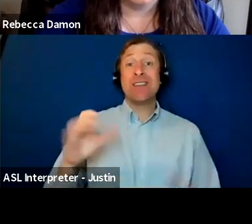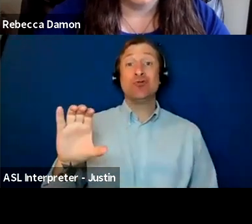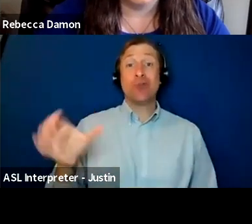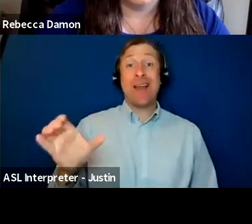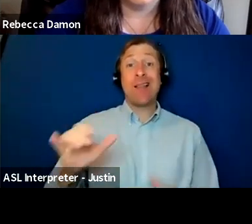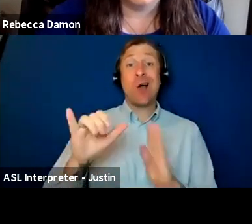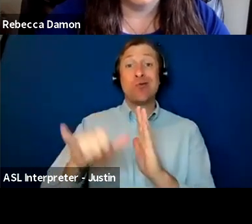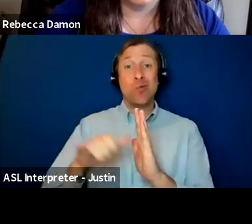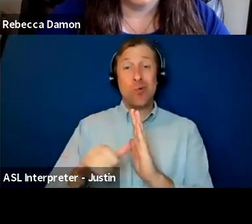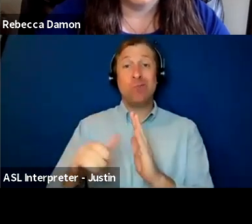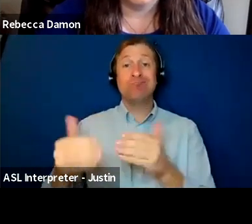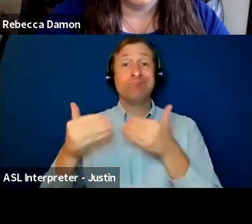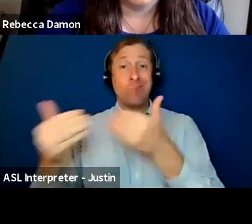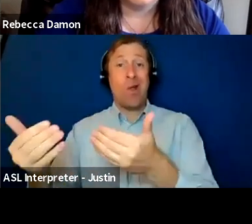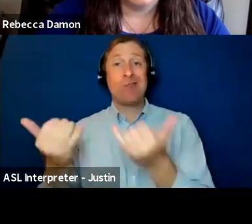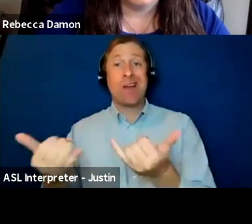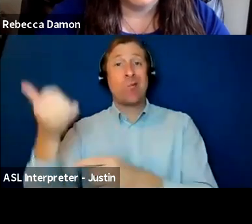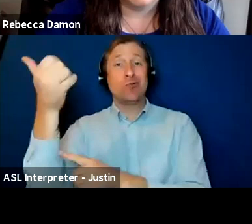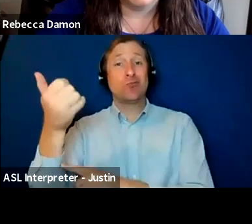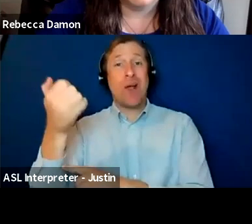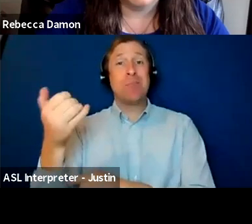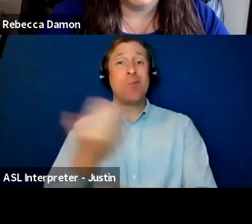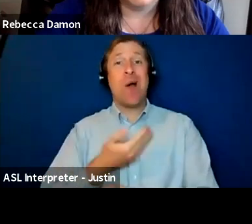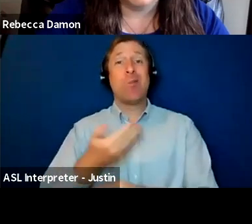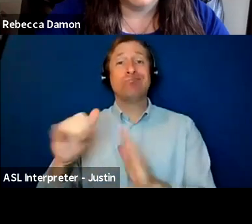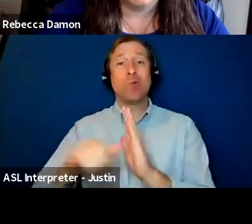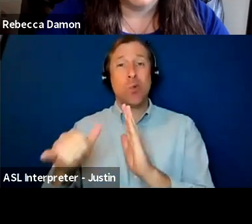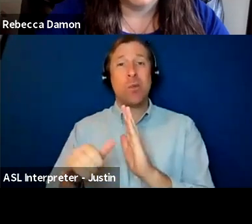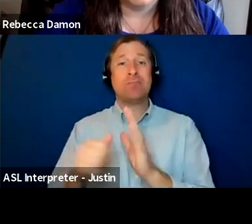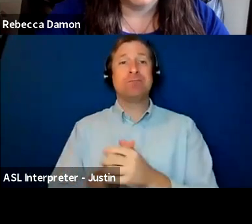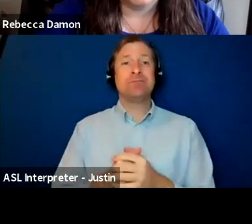SAG-AFTRA on YouTube. Today, we present the President's Task Force